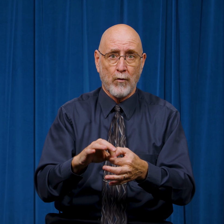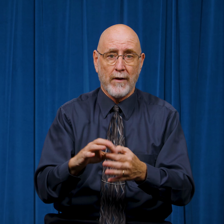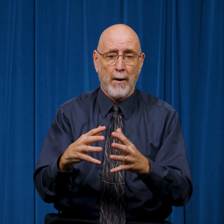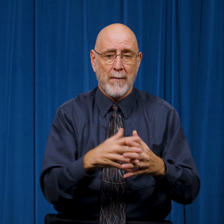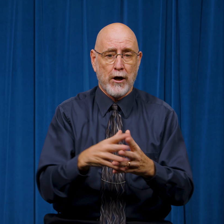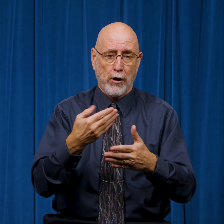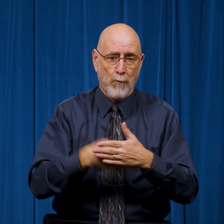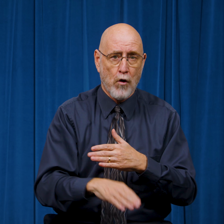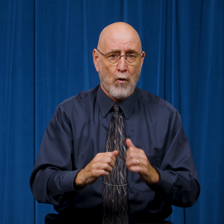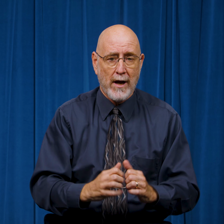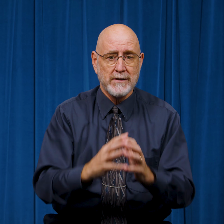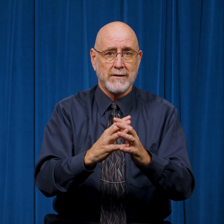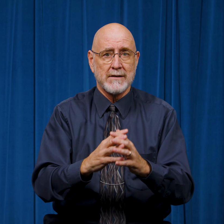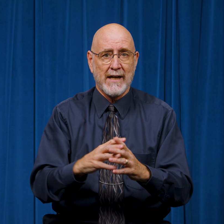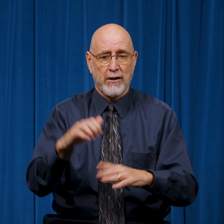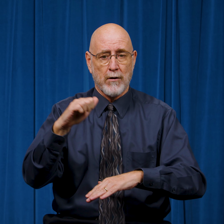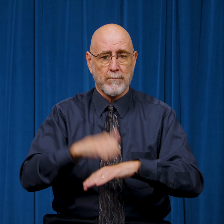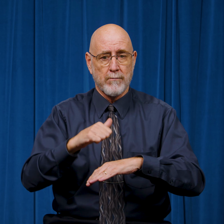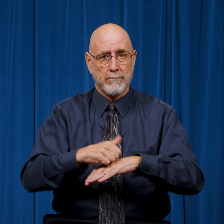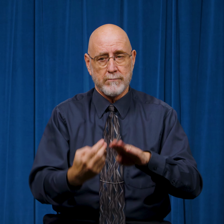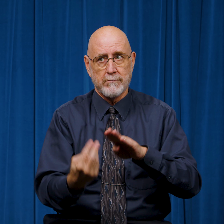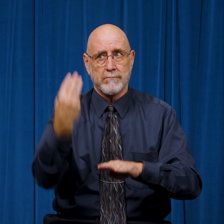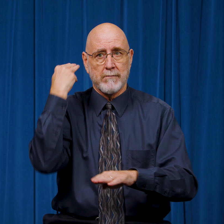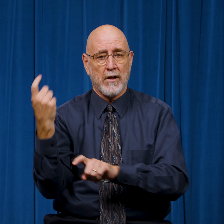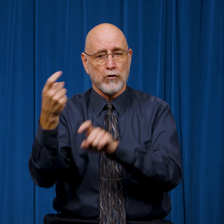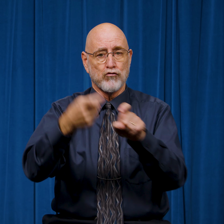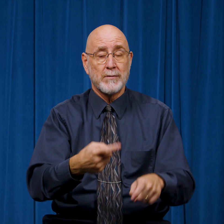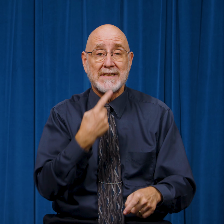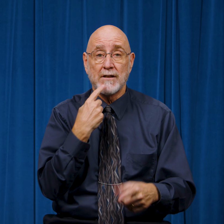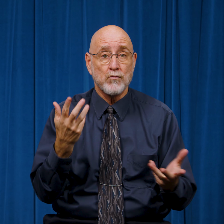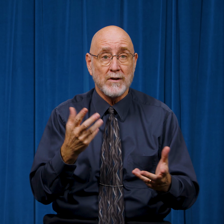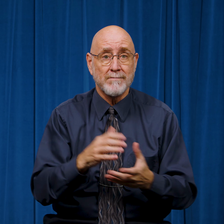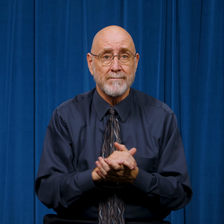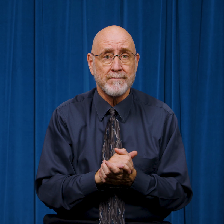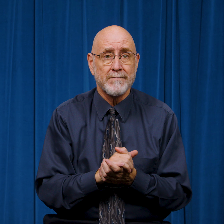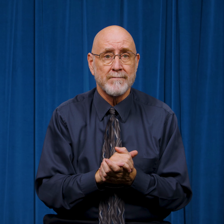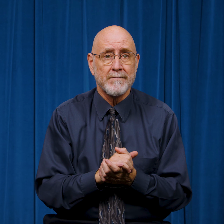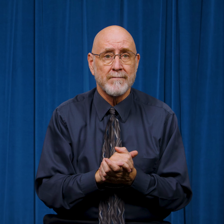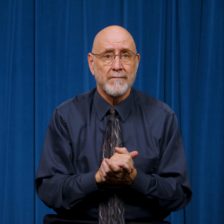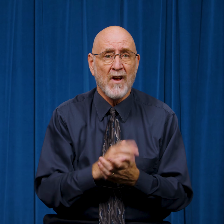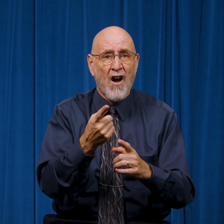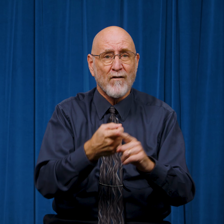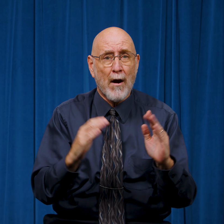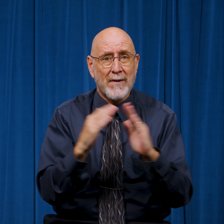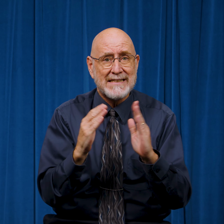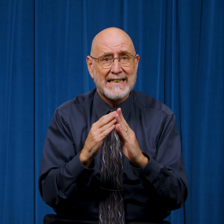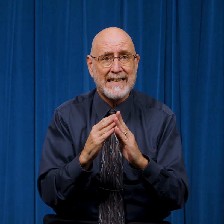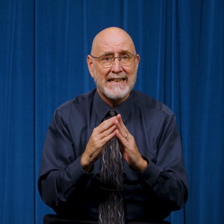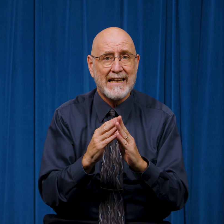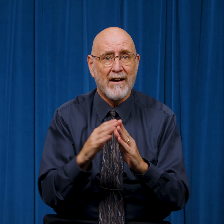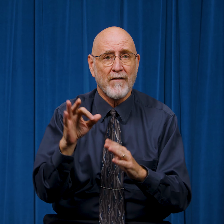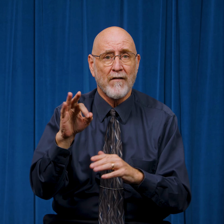in the memorial stone that they contributed, and here's what it reads: "From the City of Frederick, Maryland.